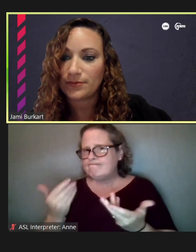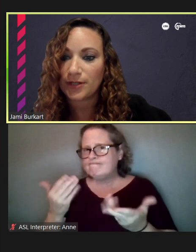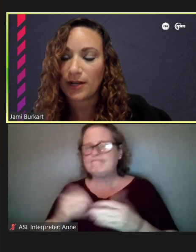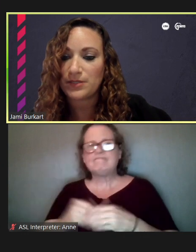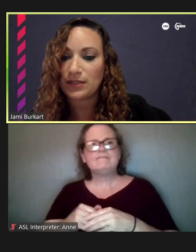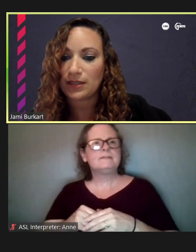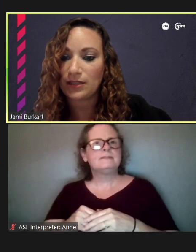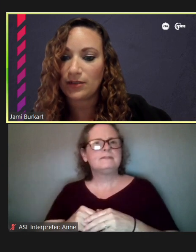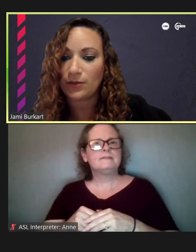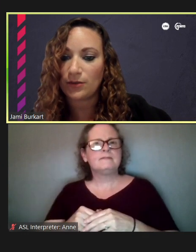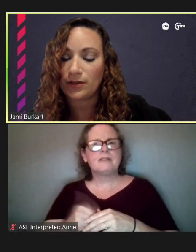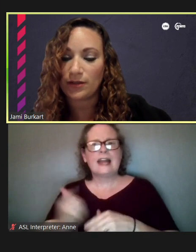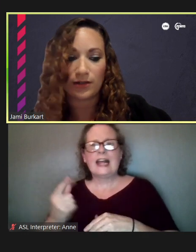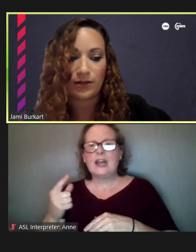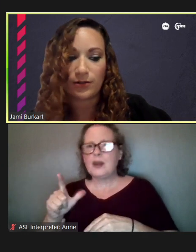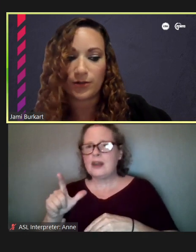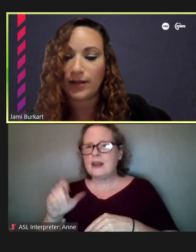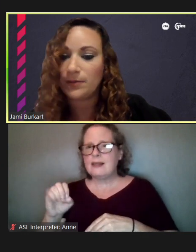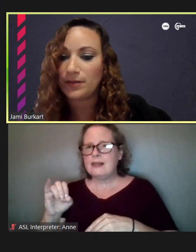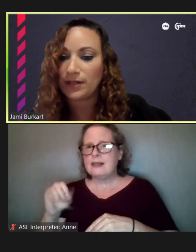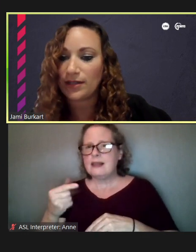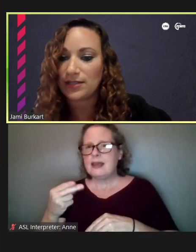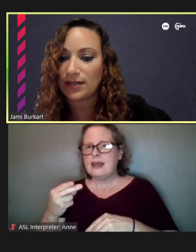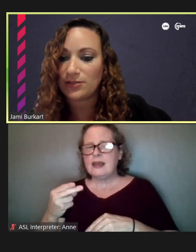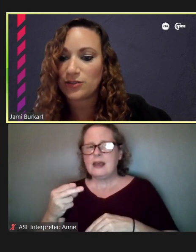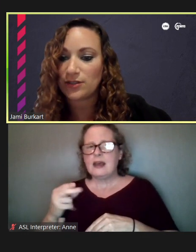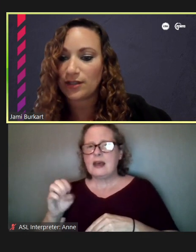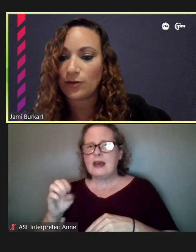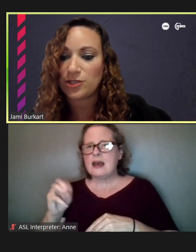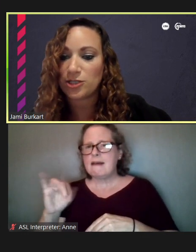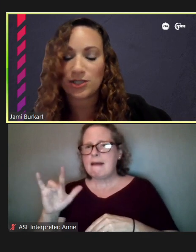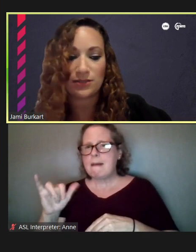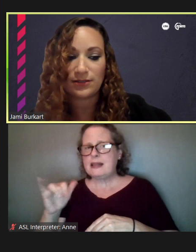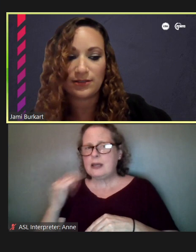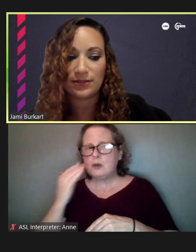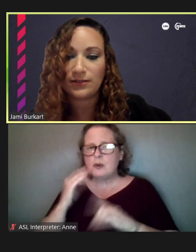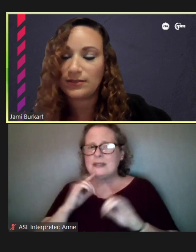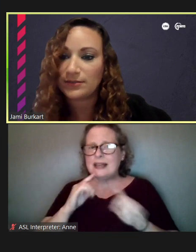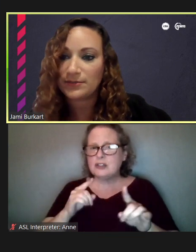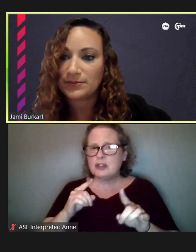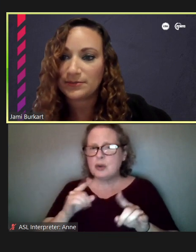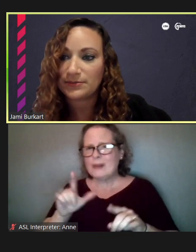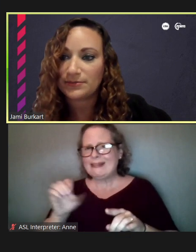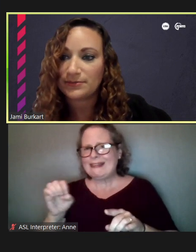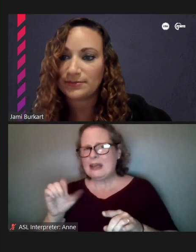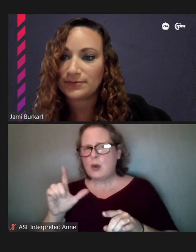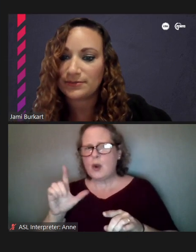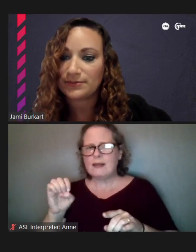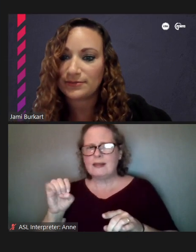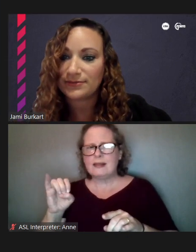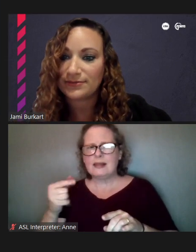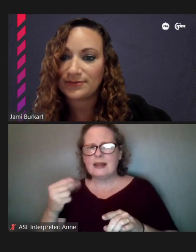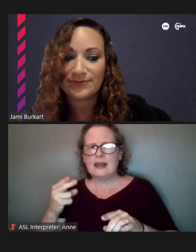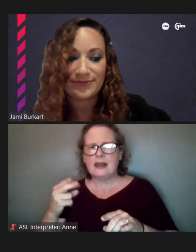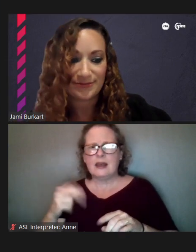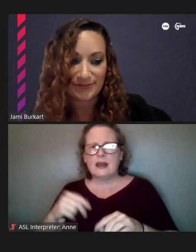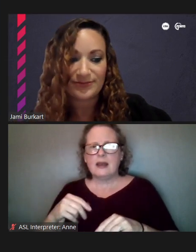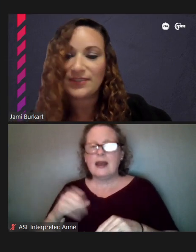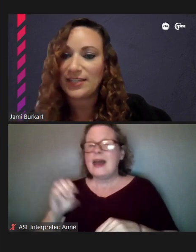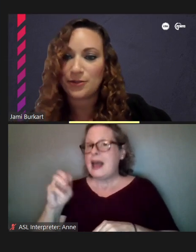perhaps Lee or Emily has an answer to that question. This is Emily, I can answer that. Thank